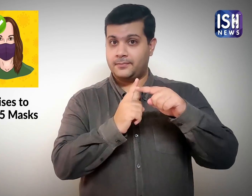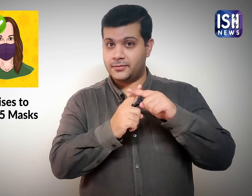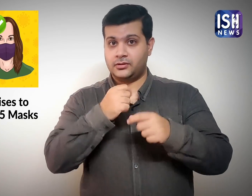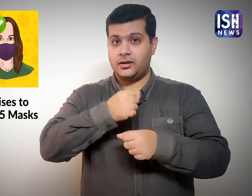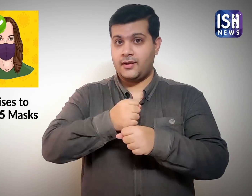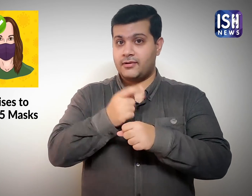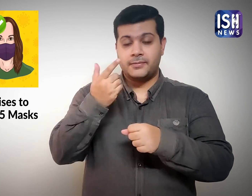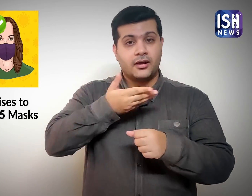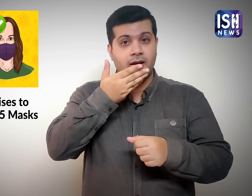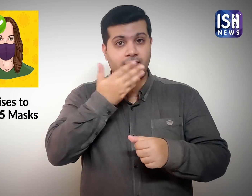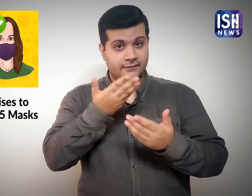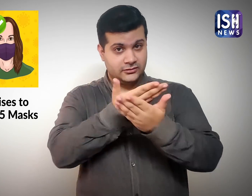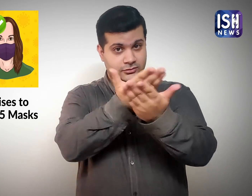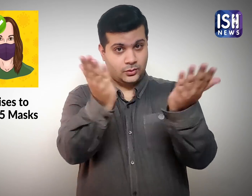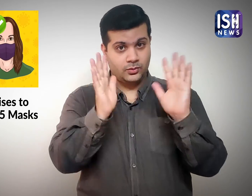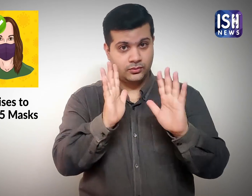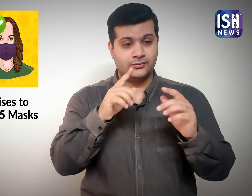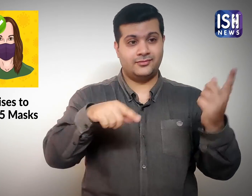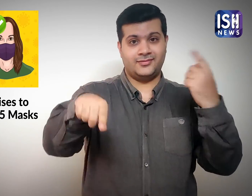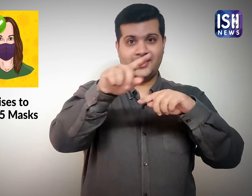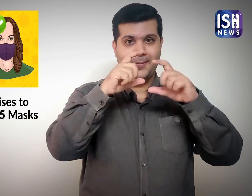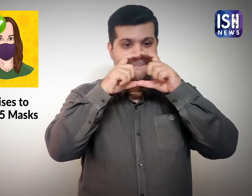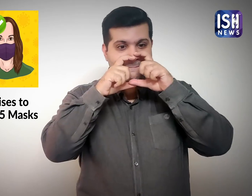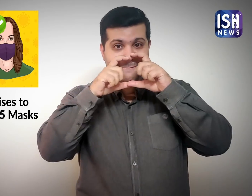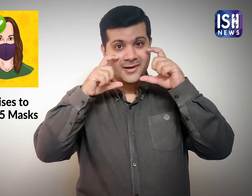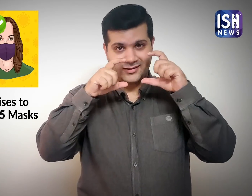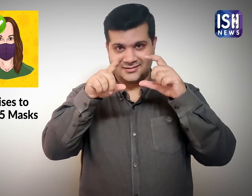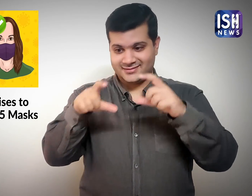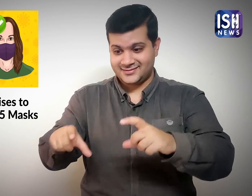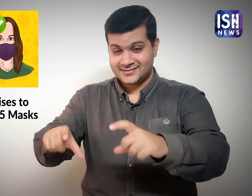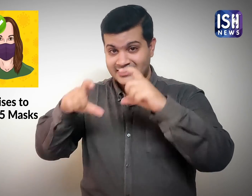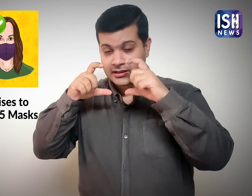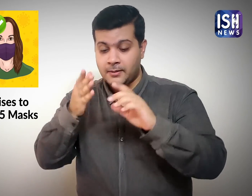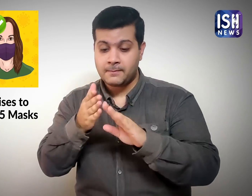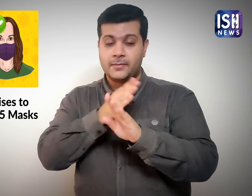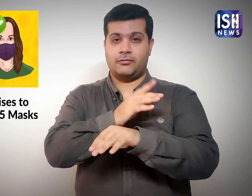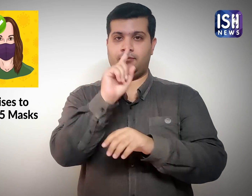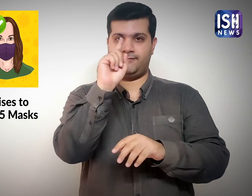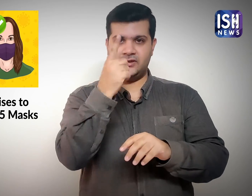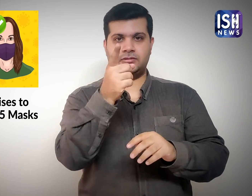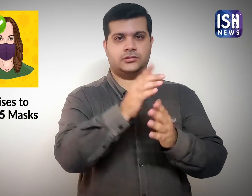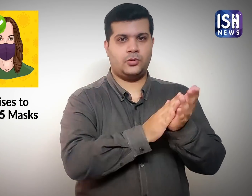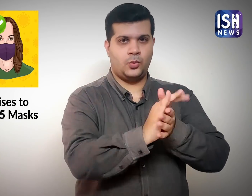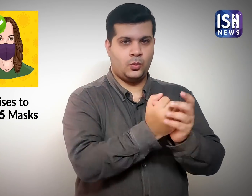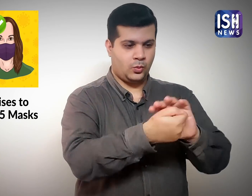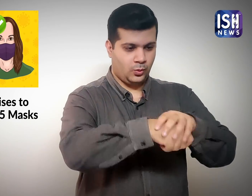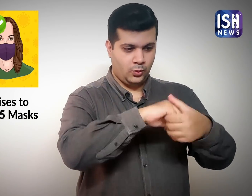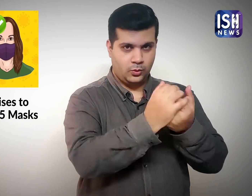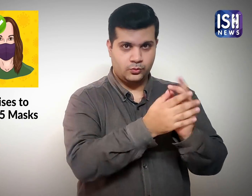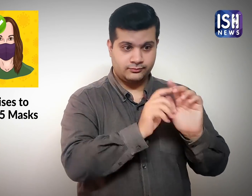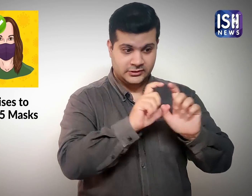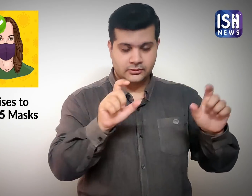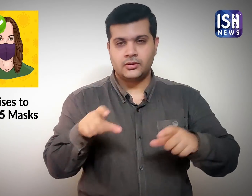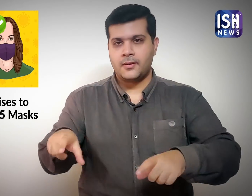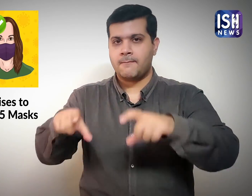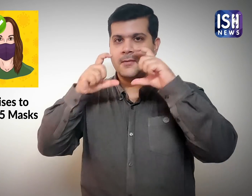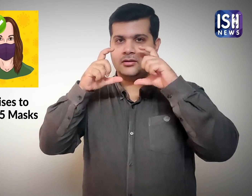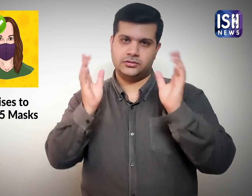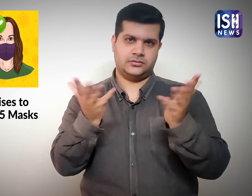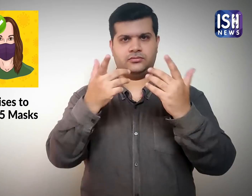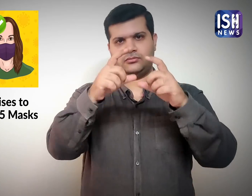It advised people to wash their hands thoroughly before wearing the face cover.